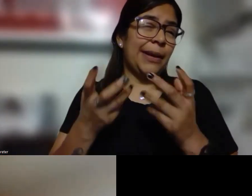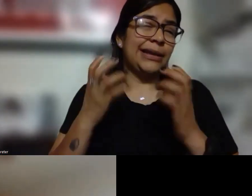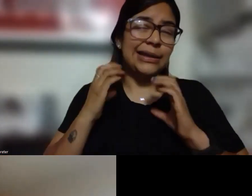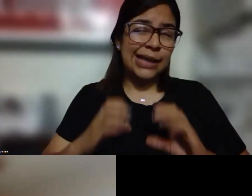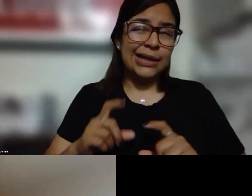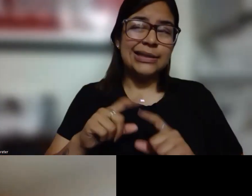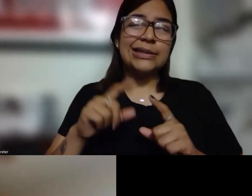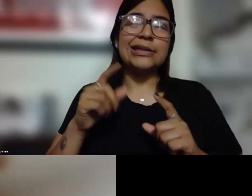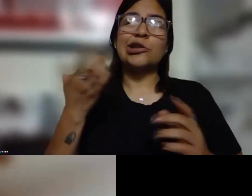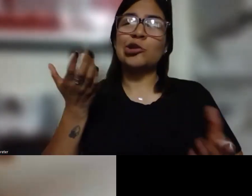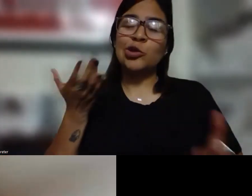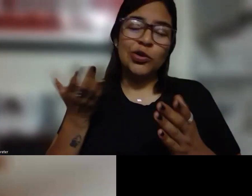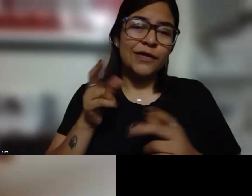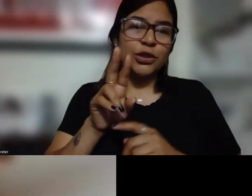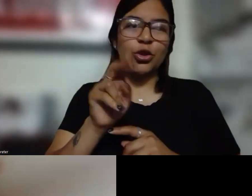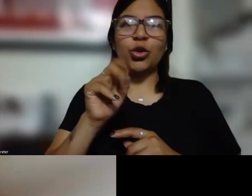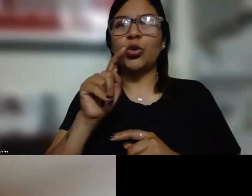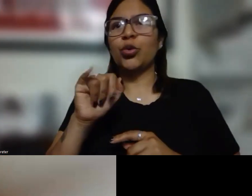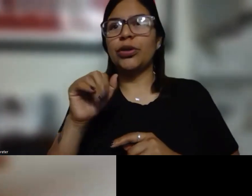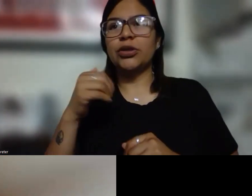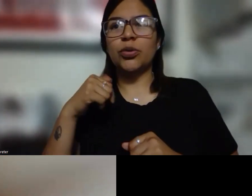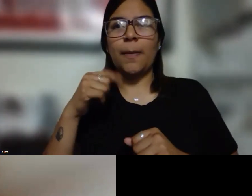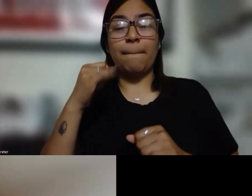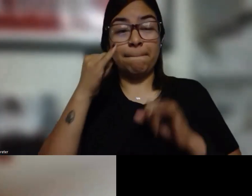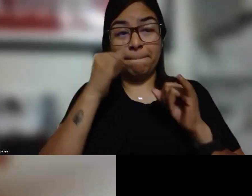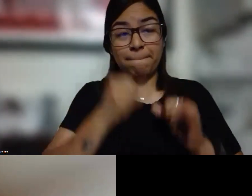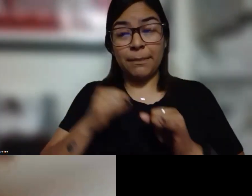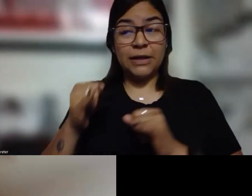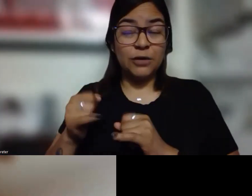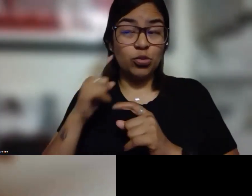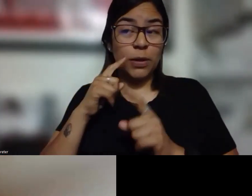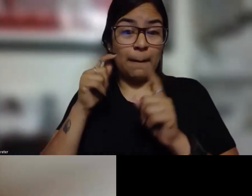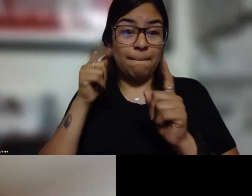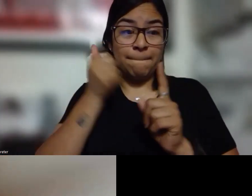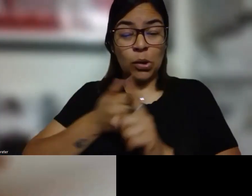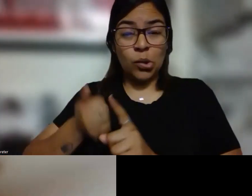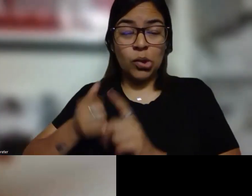service units per client or how many referrals for clients and then satisfaction survey so